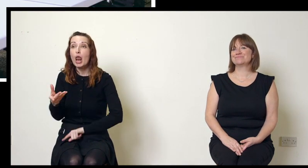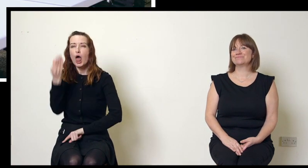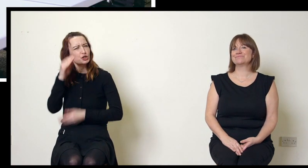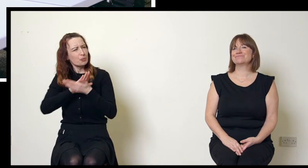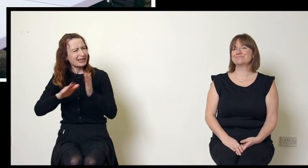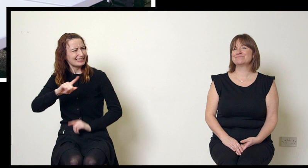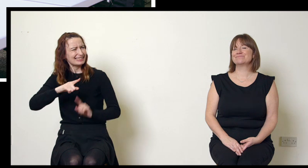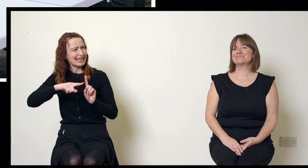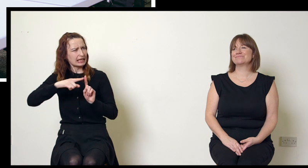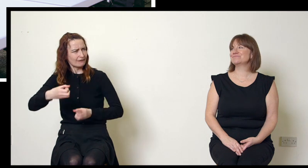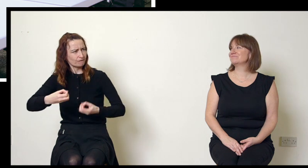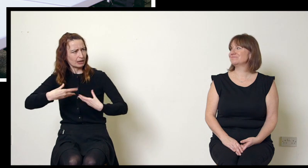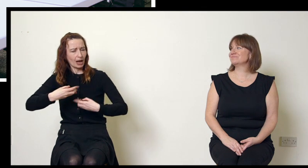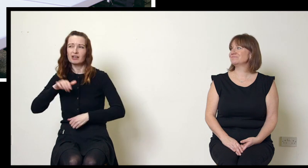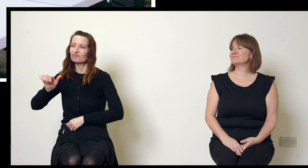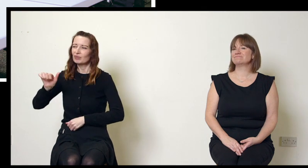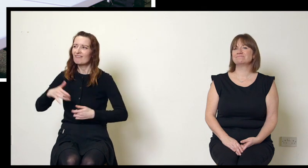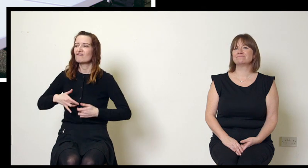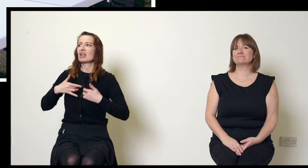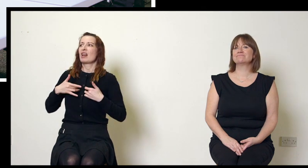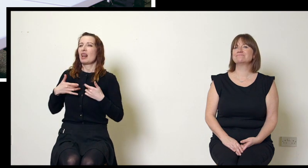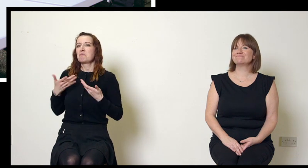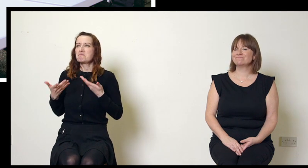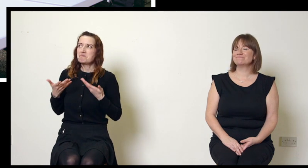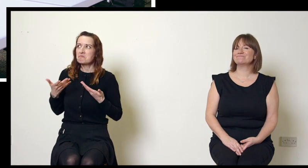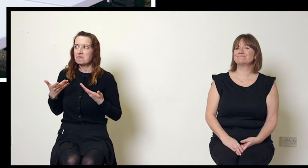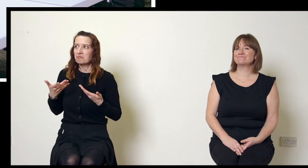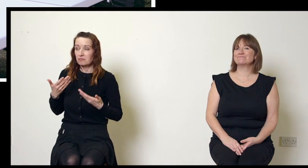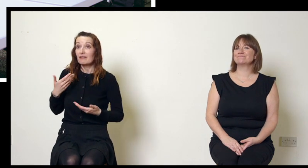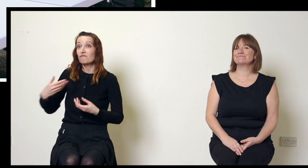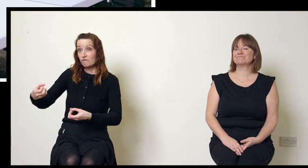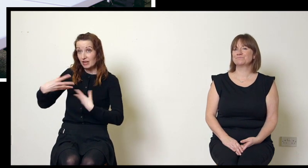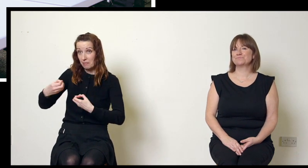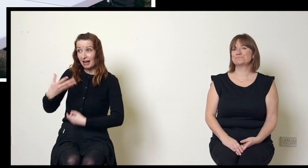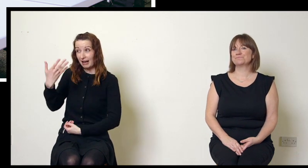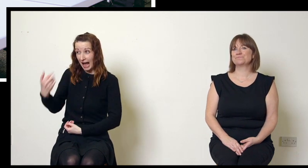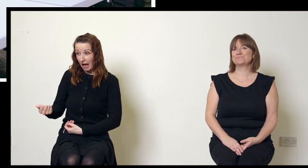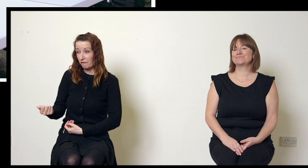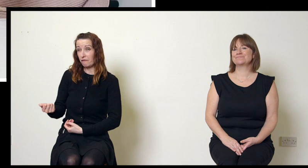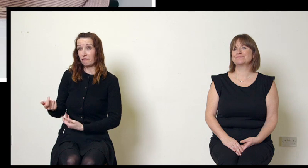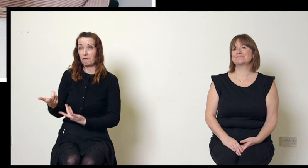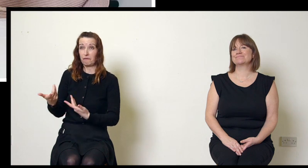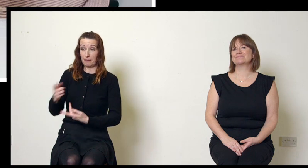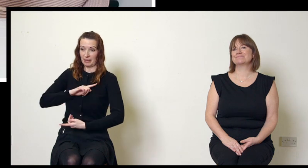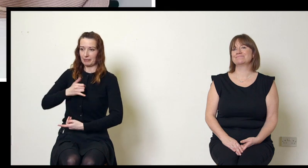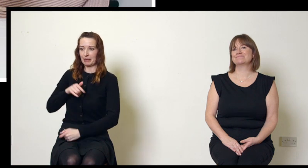Well, it feels I think, you know, we've had feedback in a particular fashion because the person might be